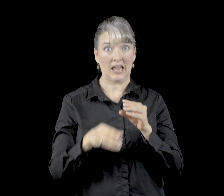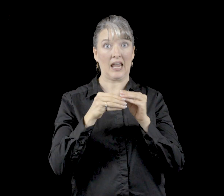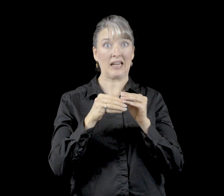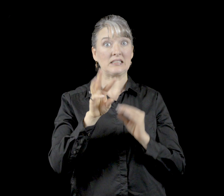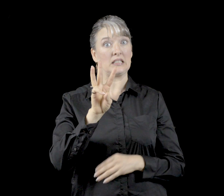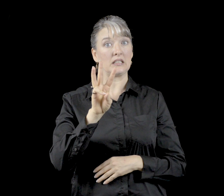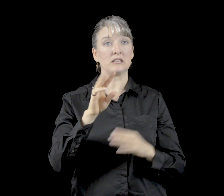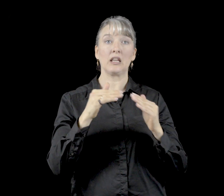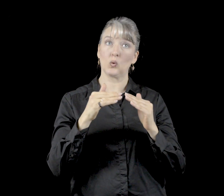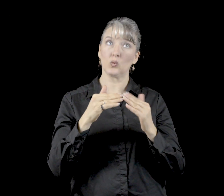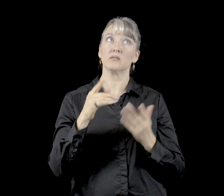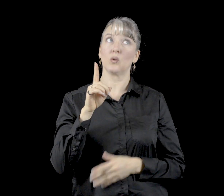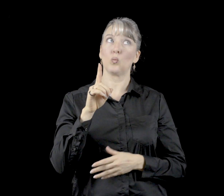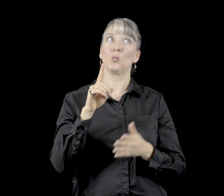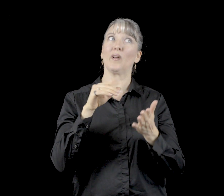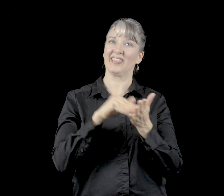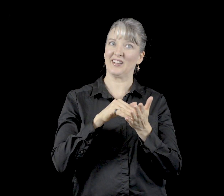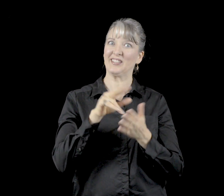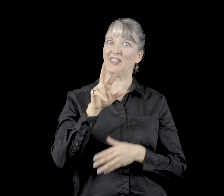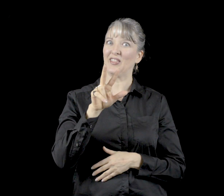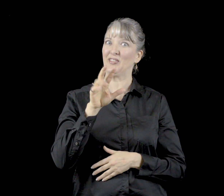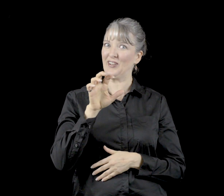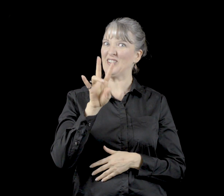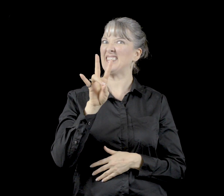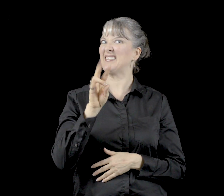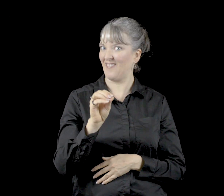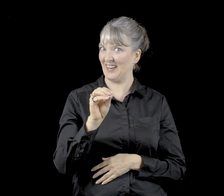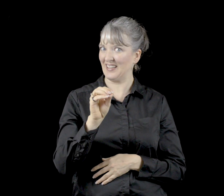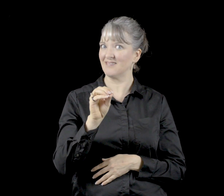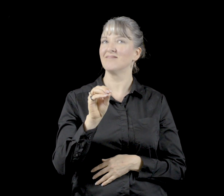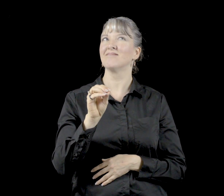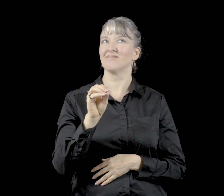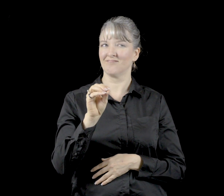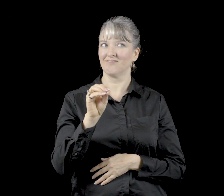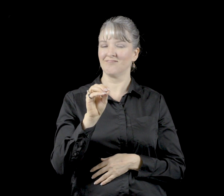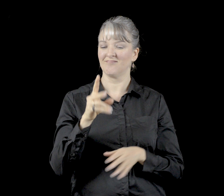Tack on six more gives one thousand, three hundred seventy.